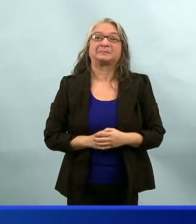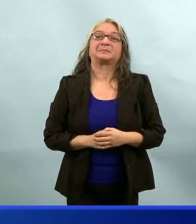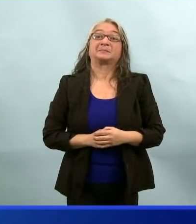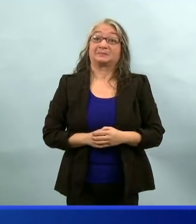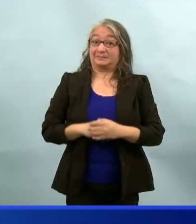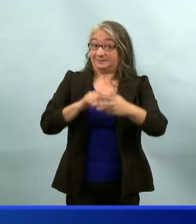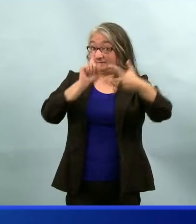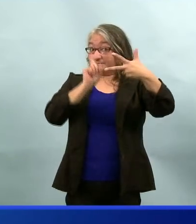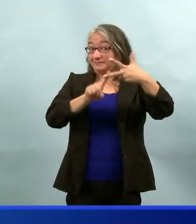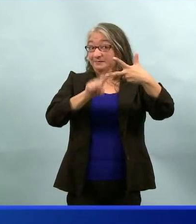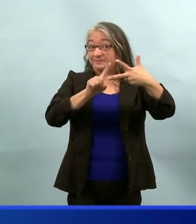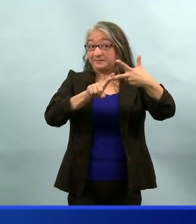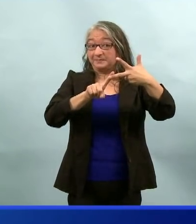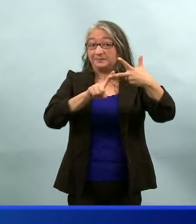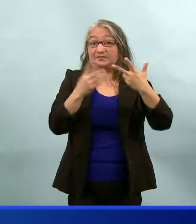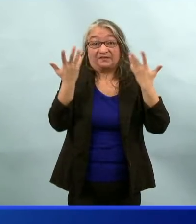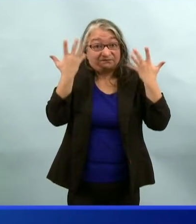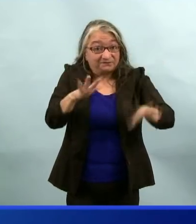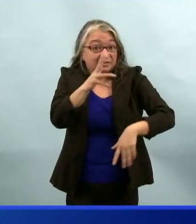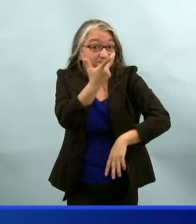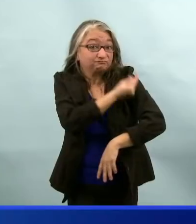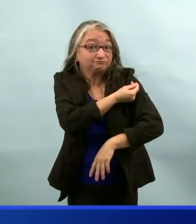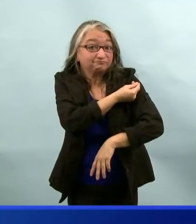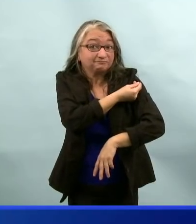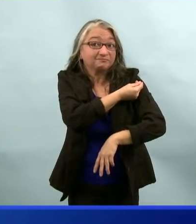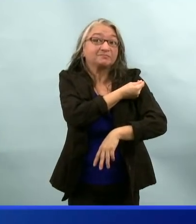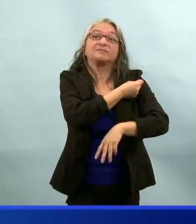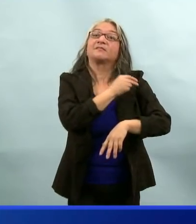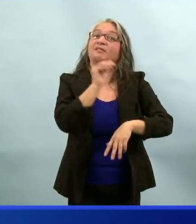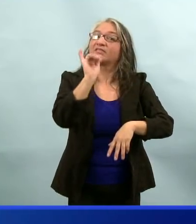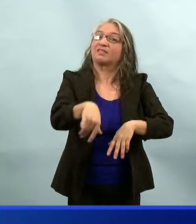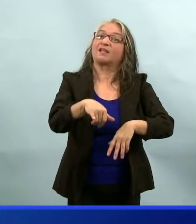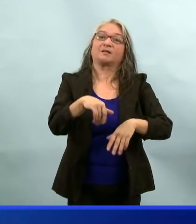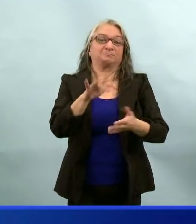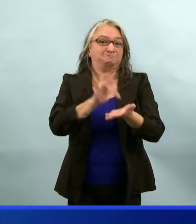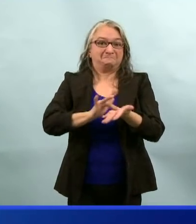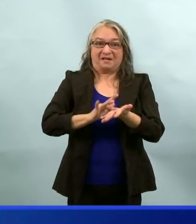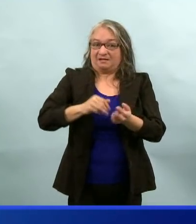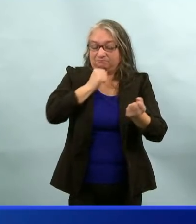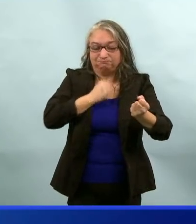your body will be flooded with antibodies bringing the antibodies to a much higher level